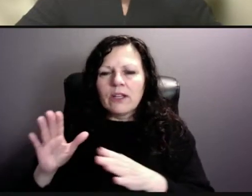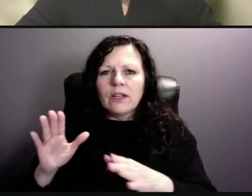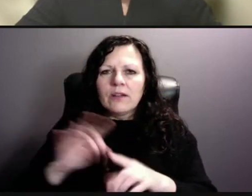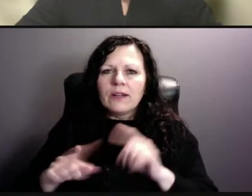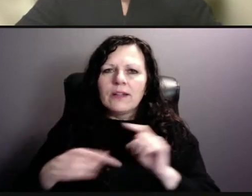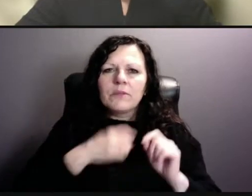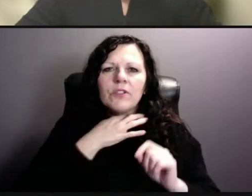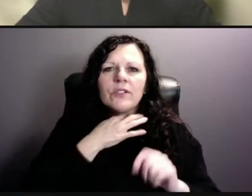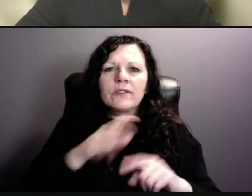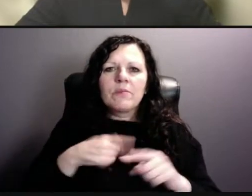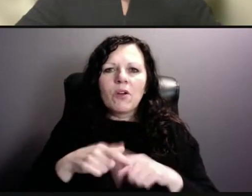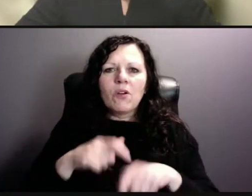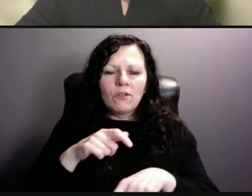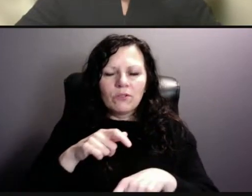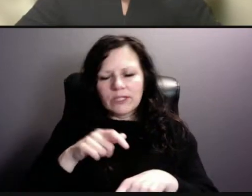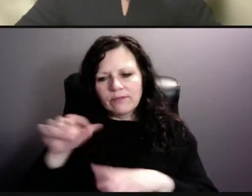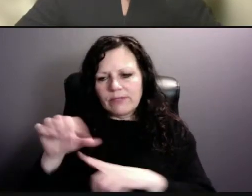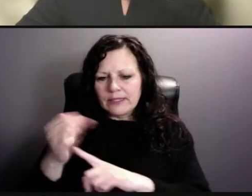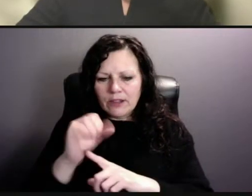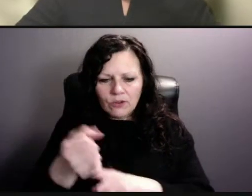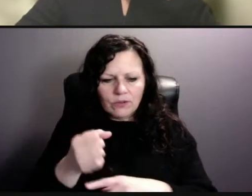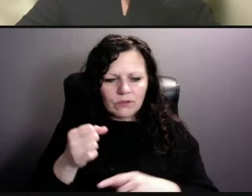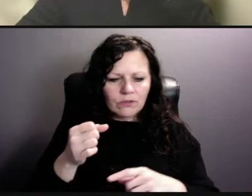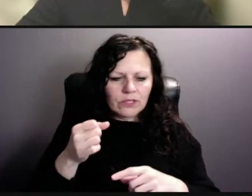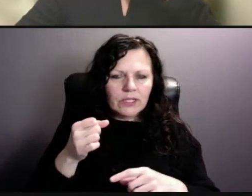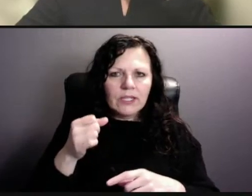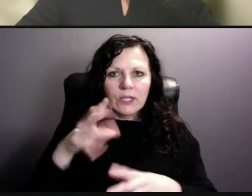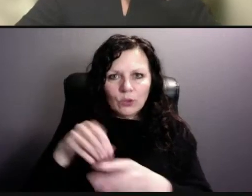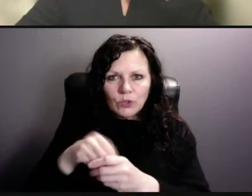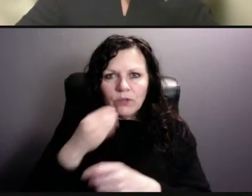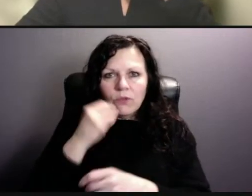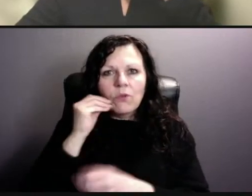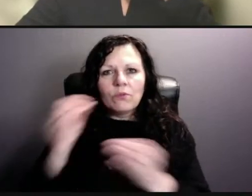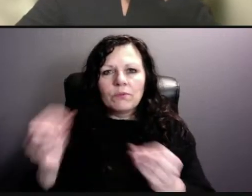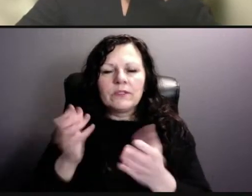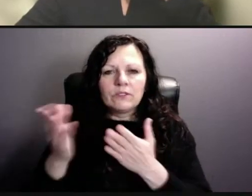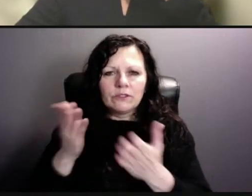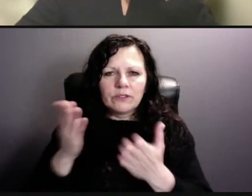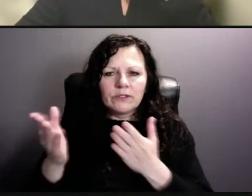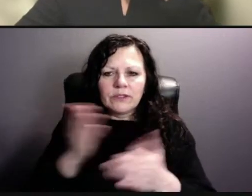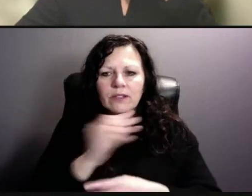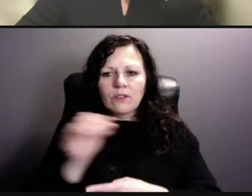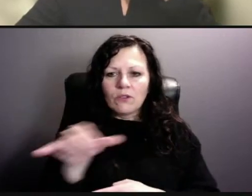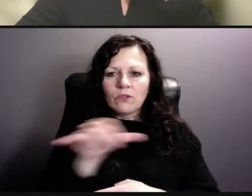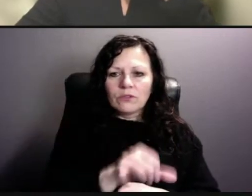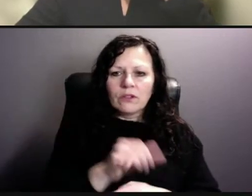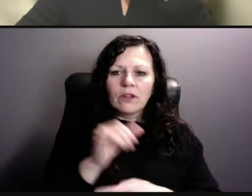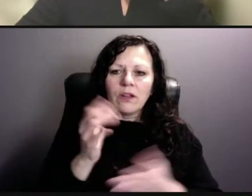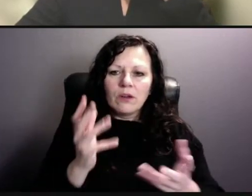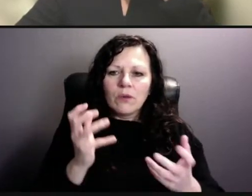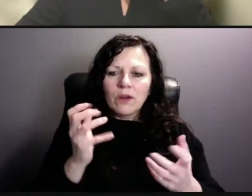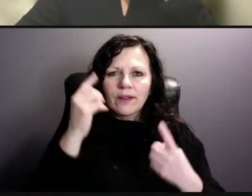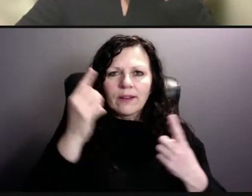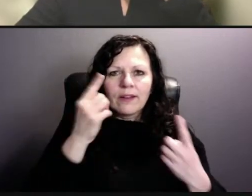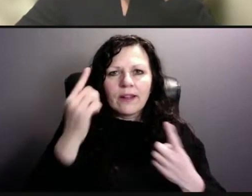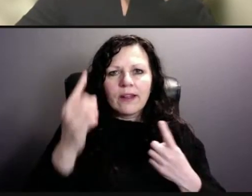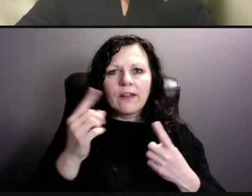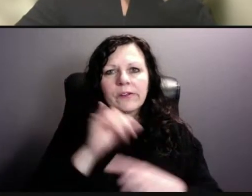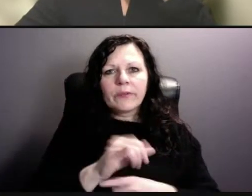TO BE SUCCESSFUL IF WE DO REFER TO THE VOTERS?